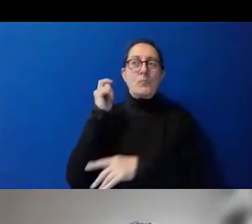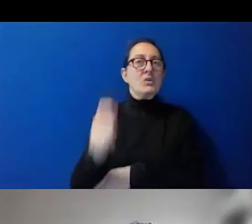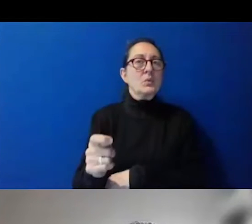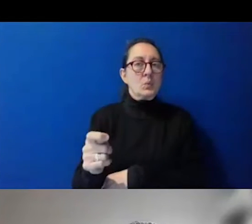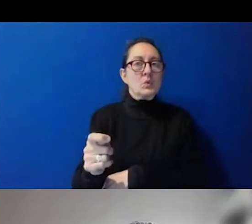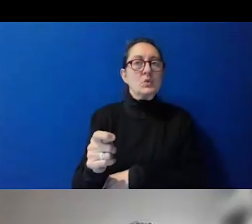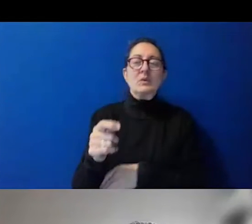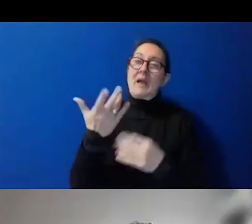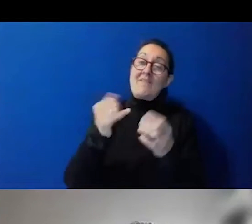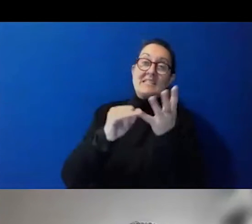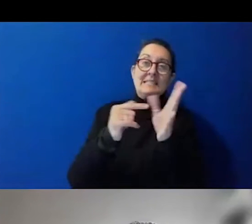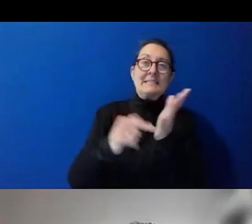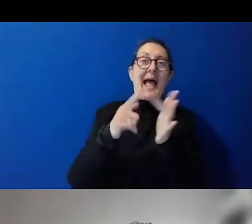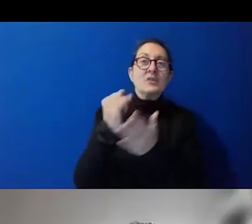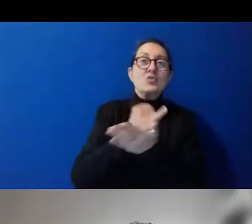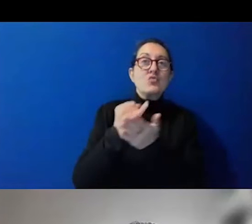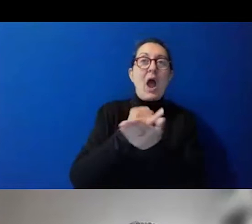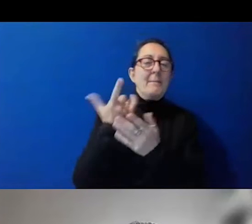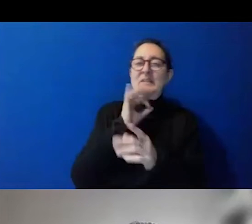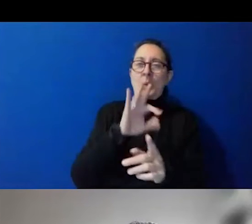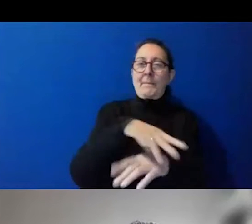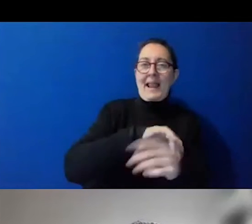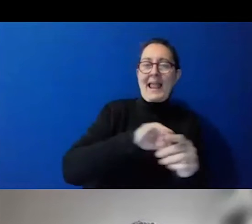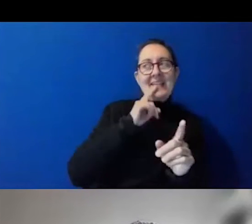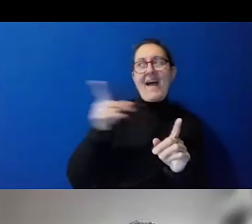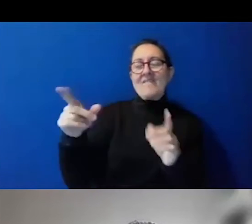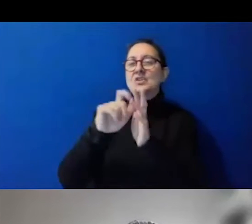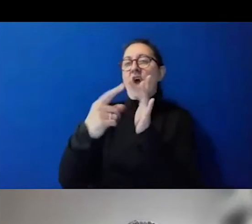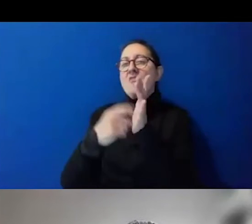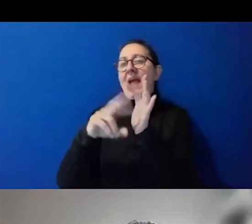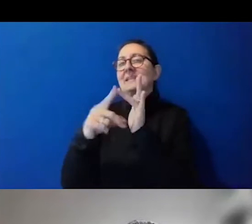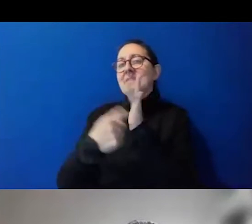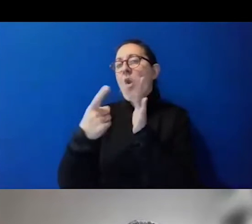more serious crimes to try and get a good result from my client um either in the children's court